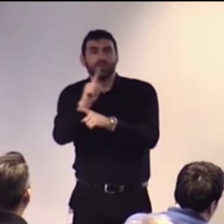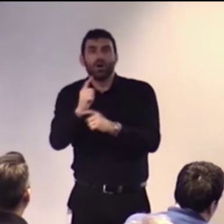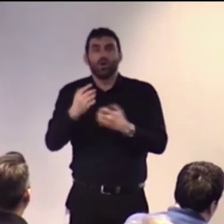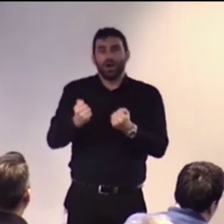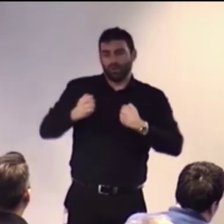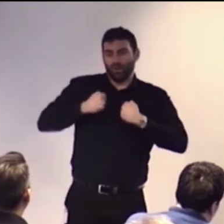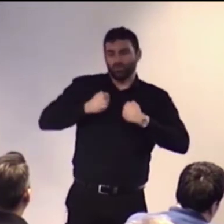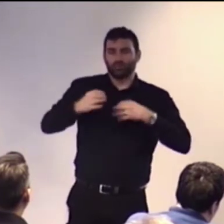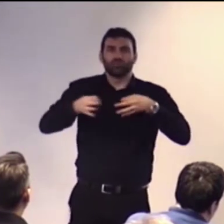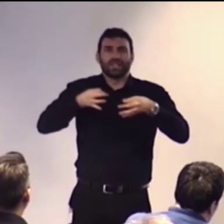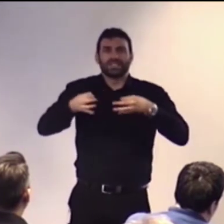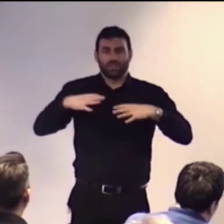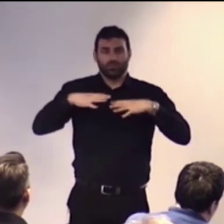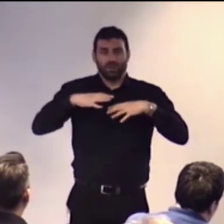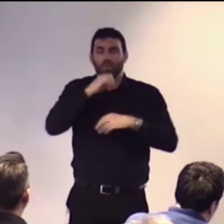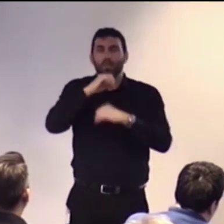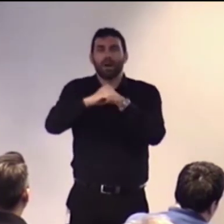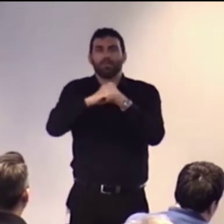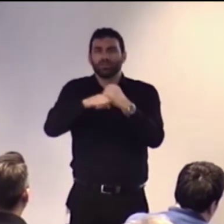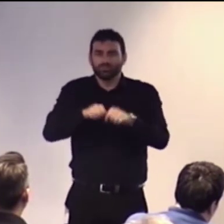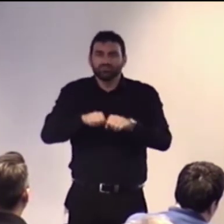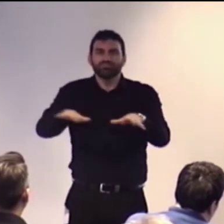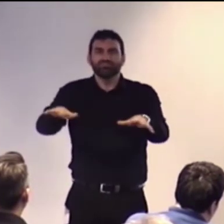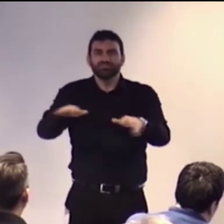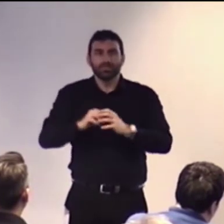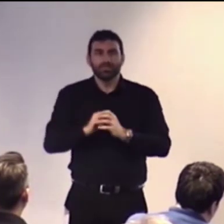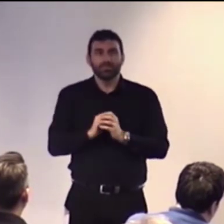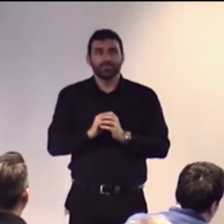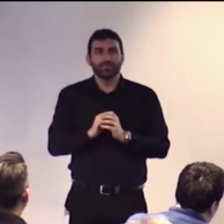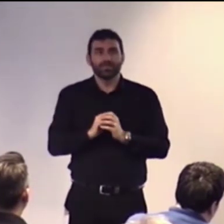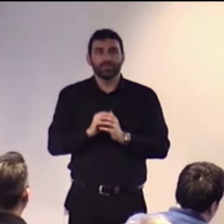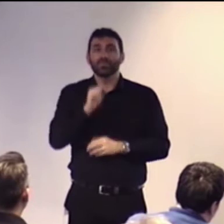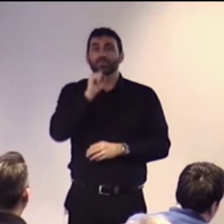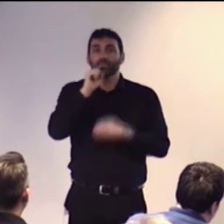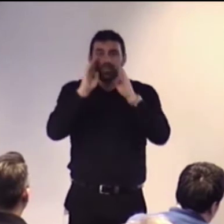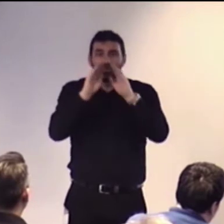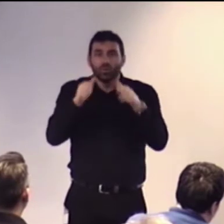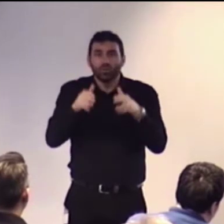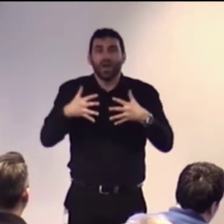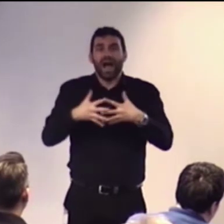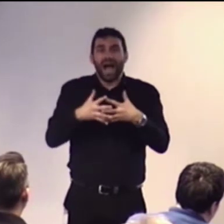thinking really differently about how we can put data technology, transparency, participation,